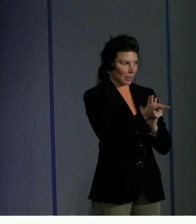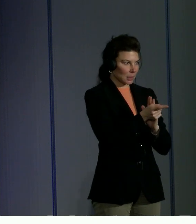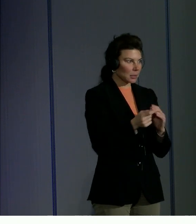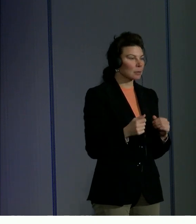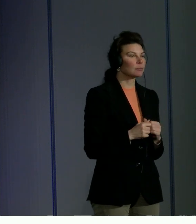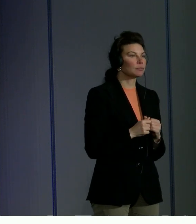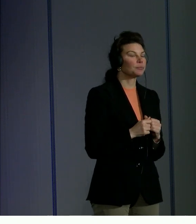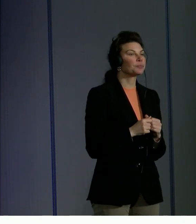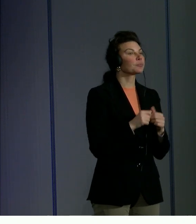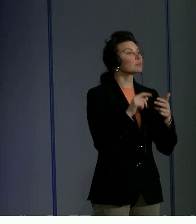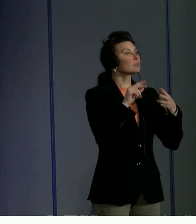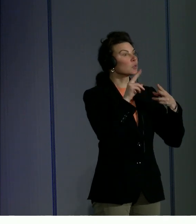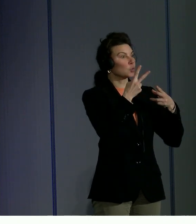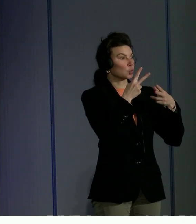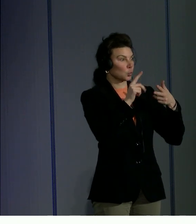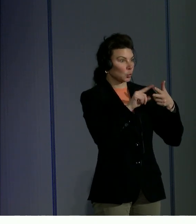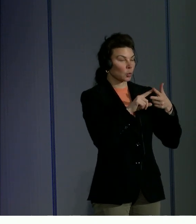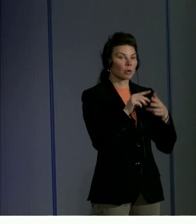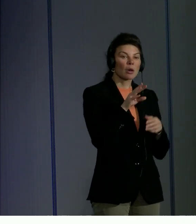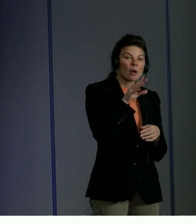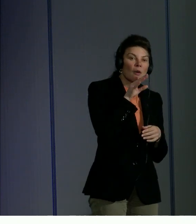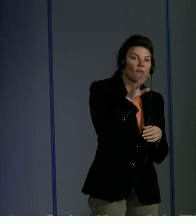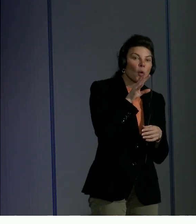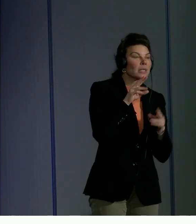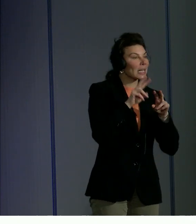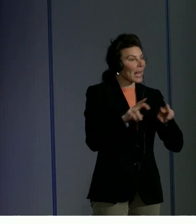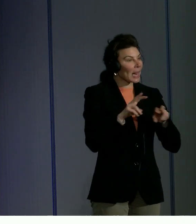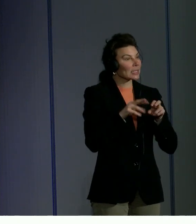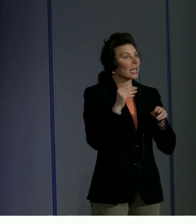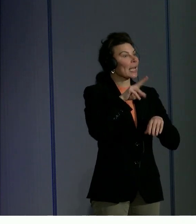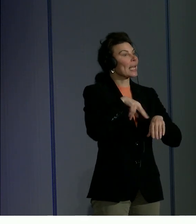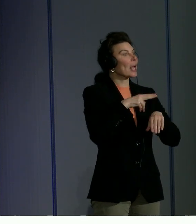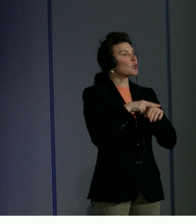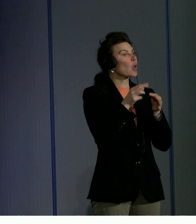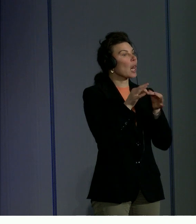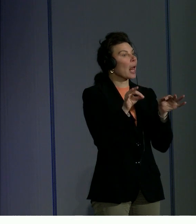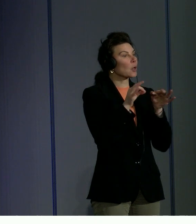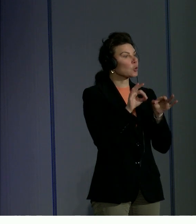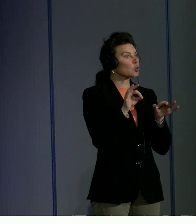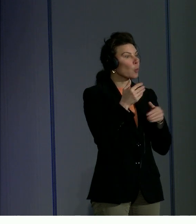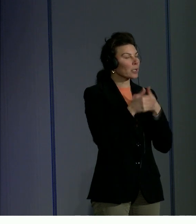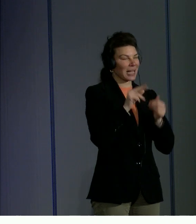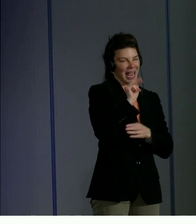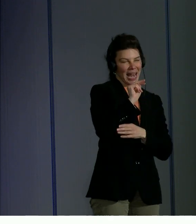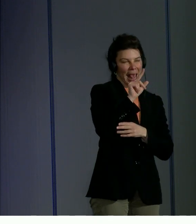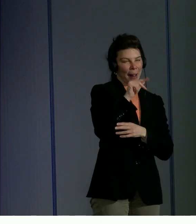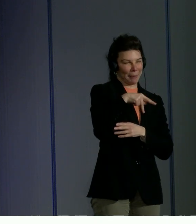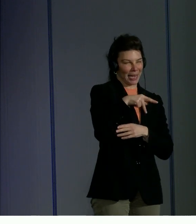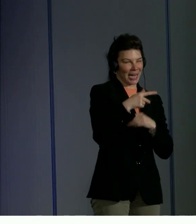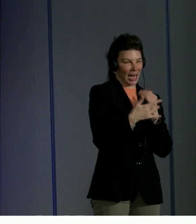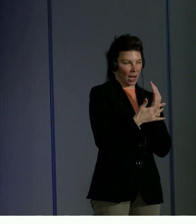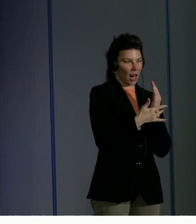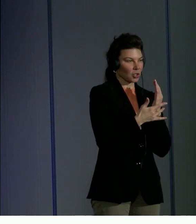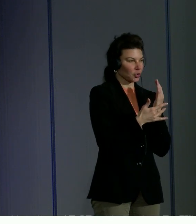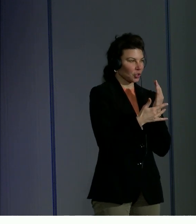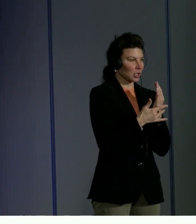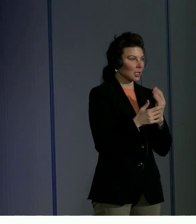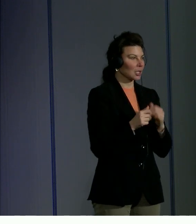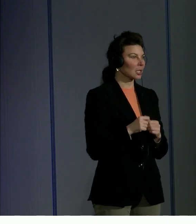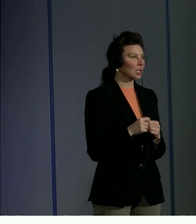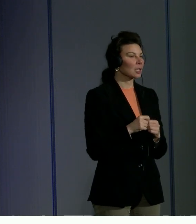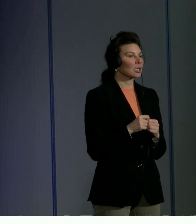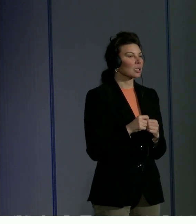2, voice analysis and natural language processing, or NLP technologies, used to